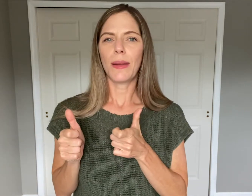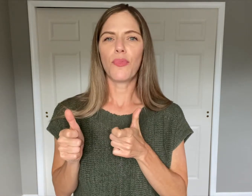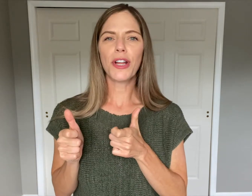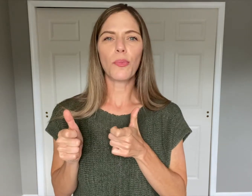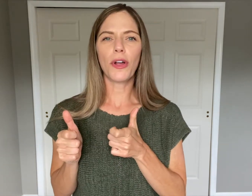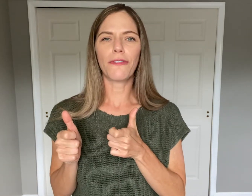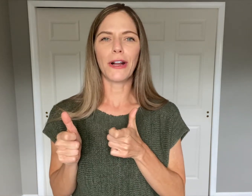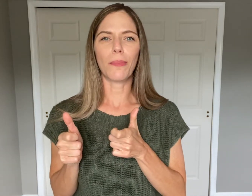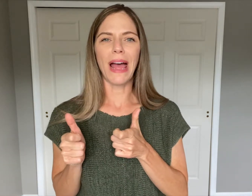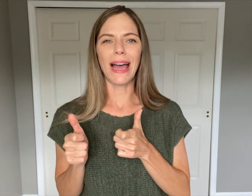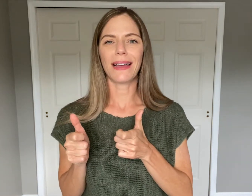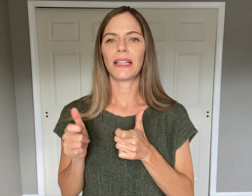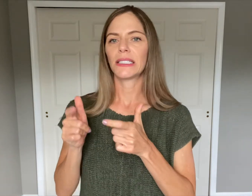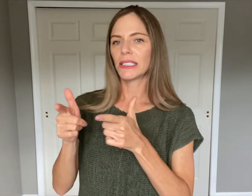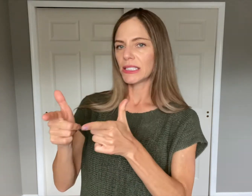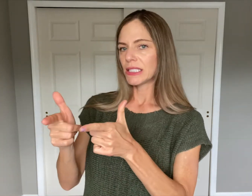and bring your pointer finger back.